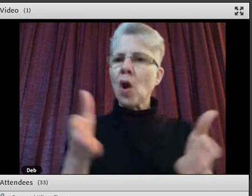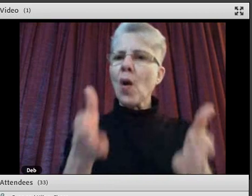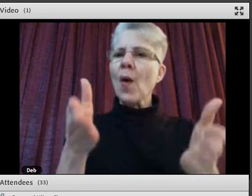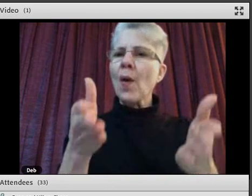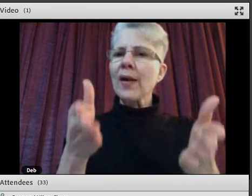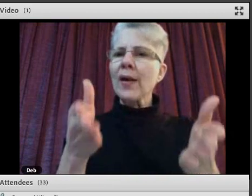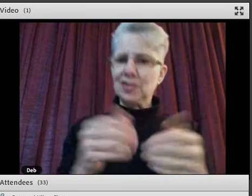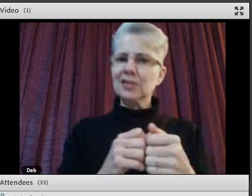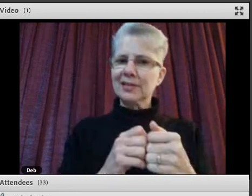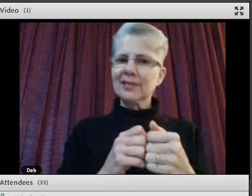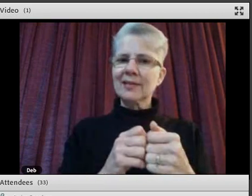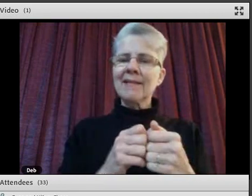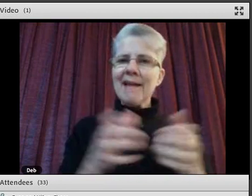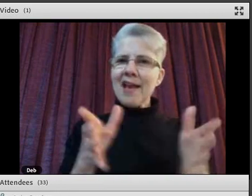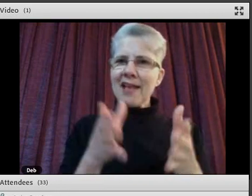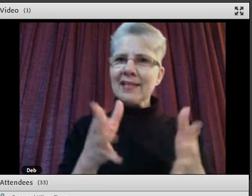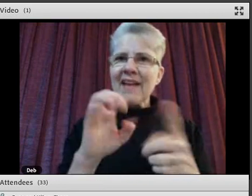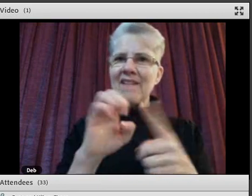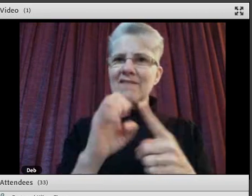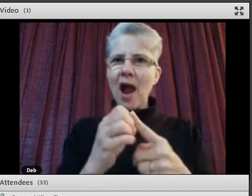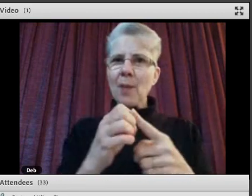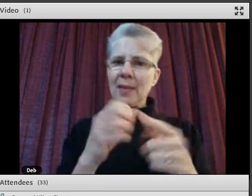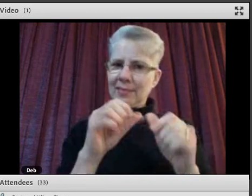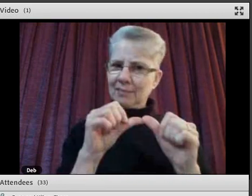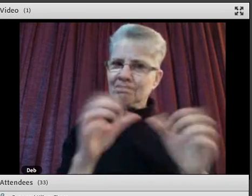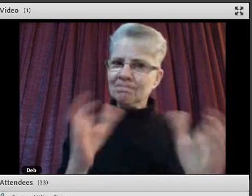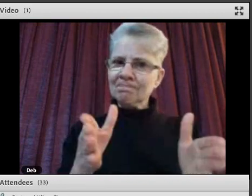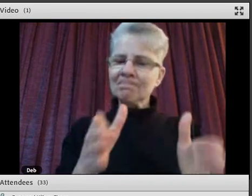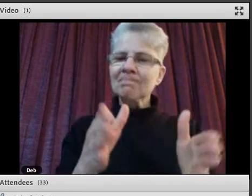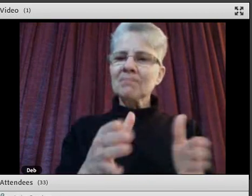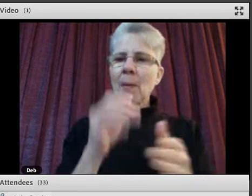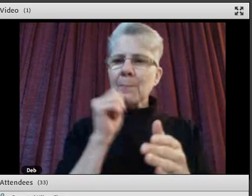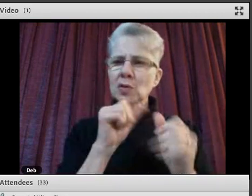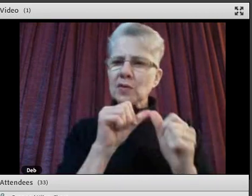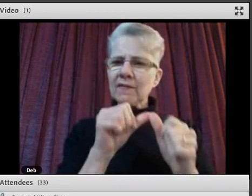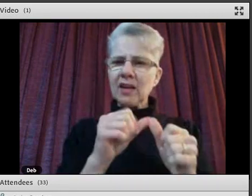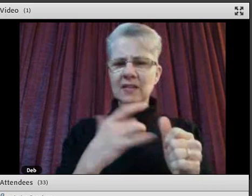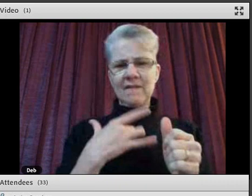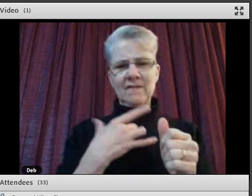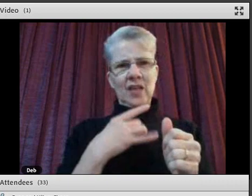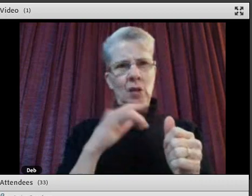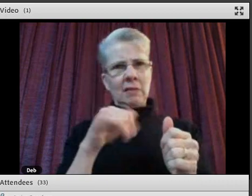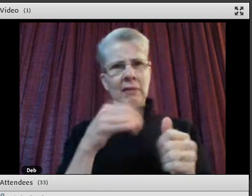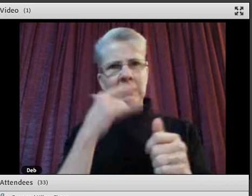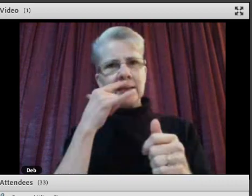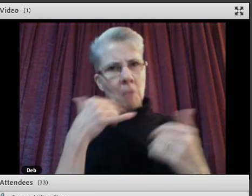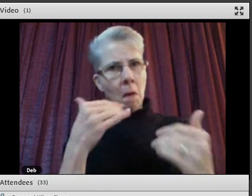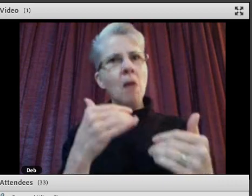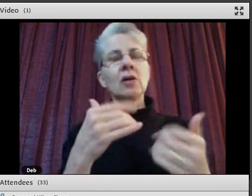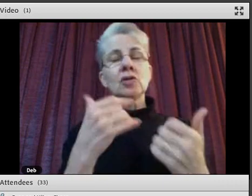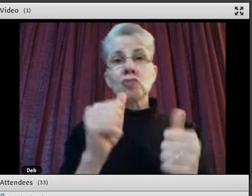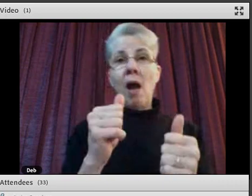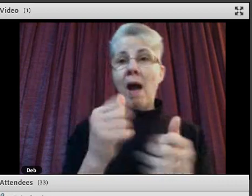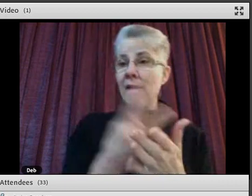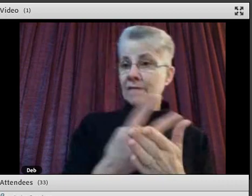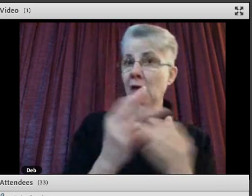that fosters creativity and perseverance. We want to make sure that the kids feel like they can try something, fail, and move on from there.